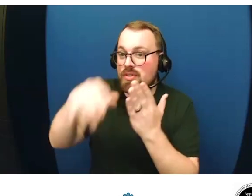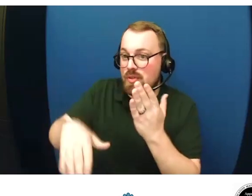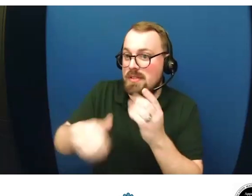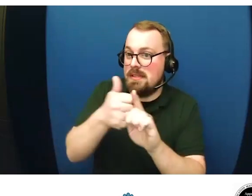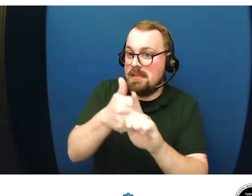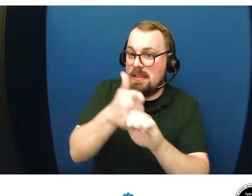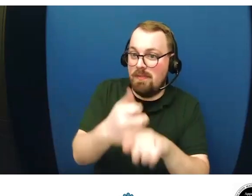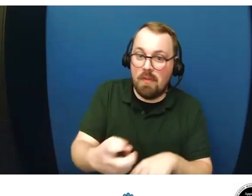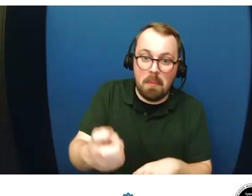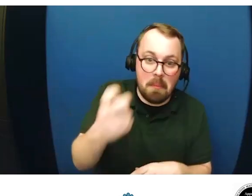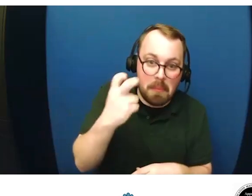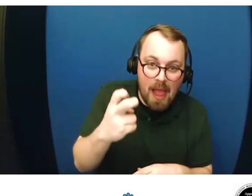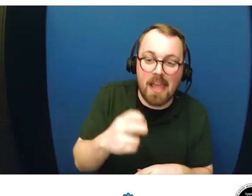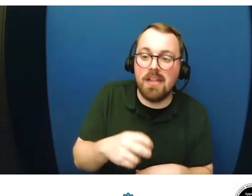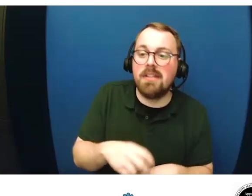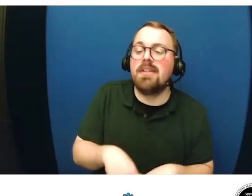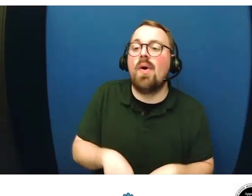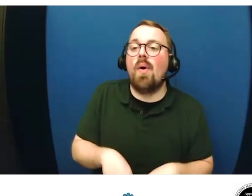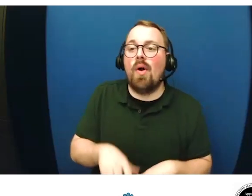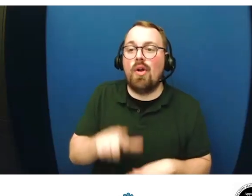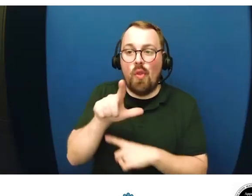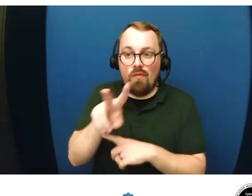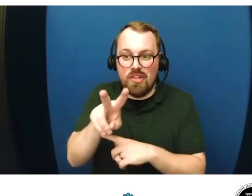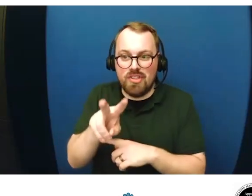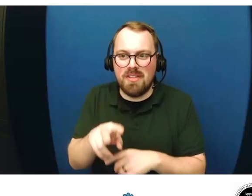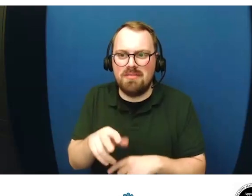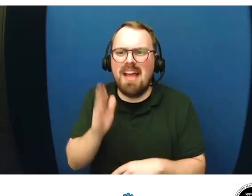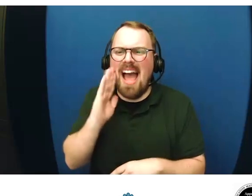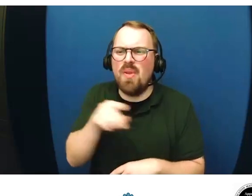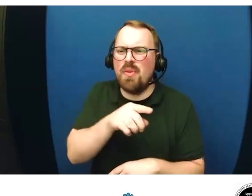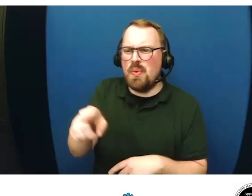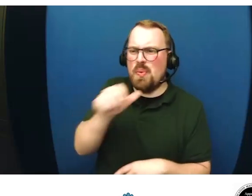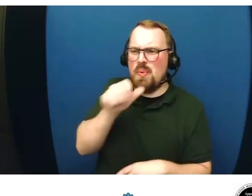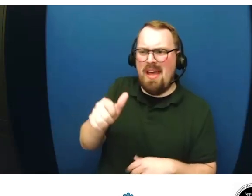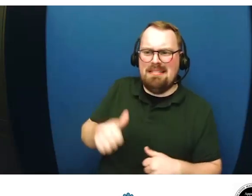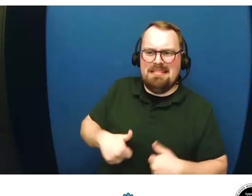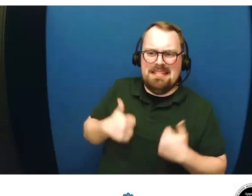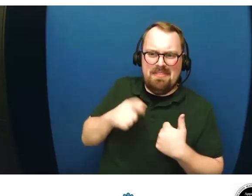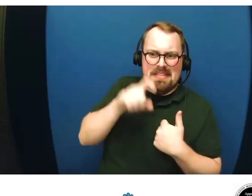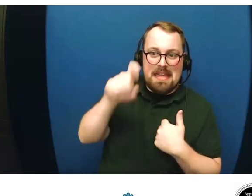blind or have low vision. I know you guys are not in Texas. I work in Texas.